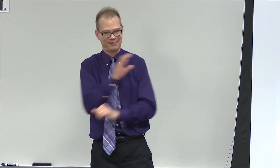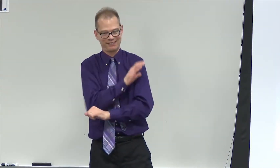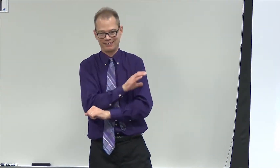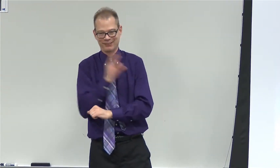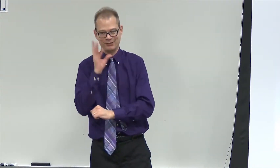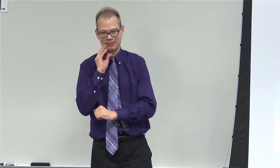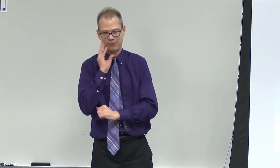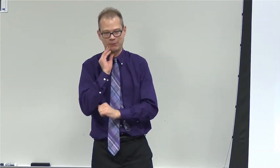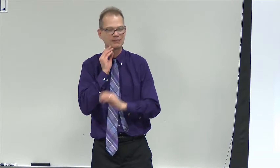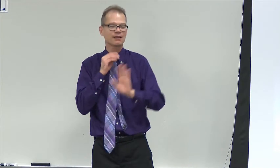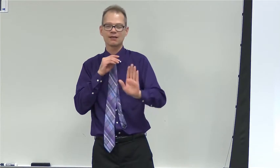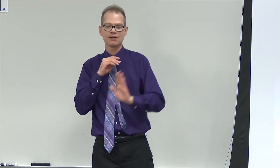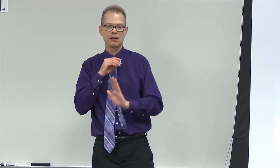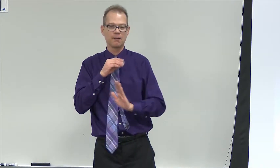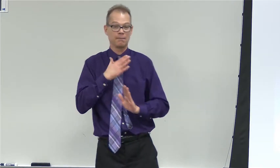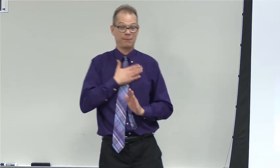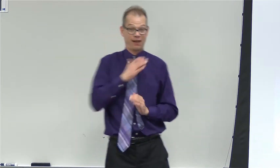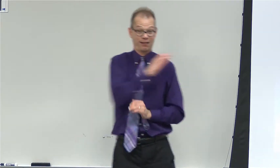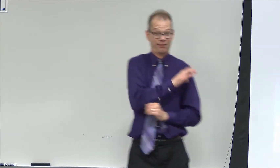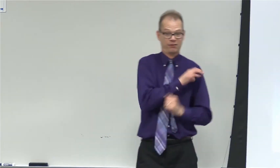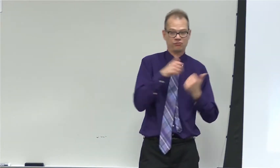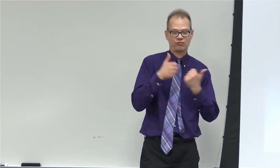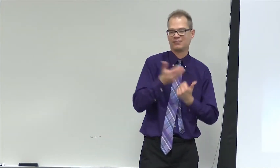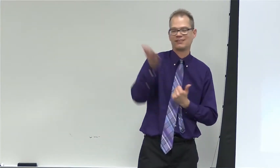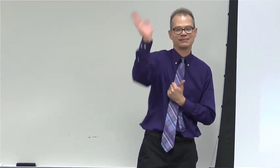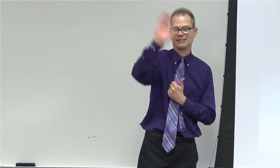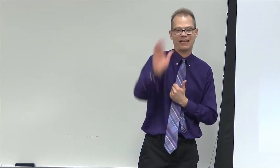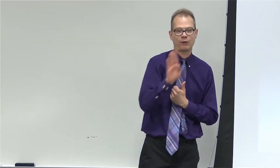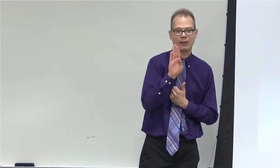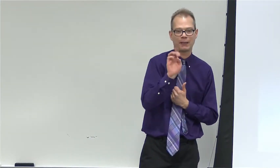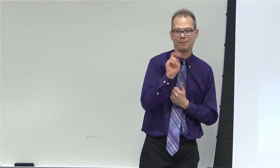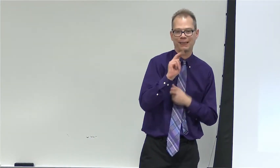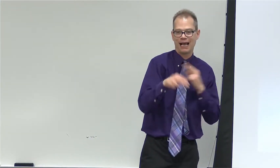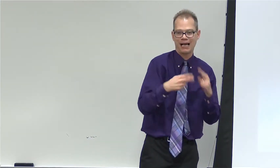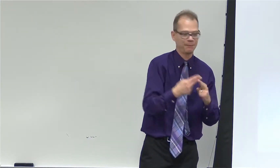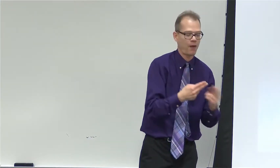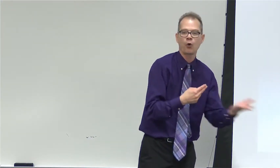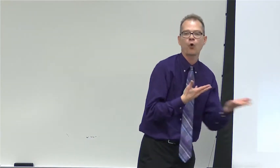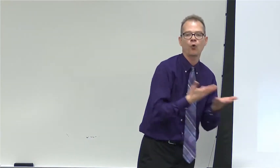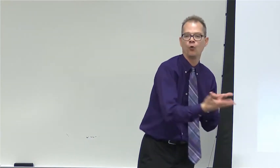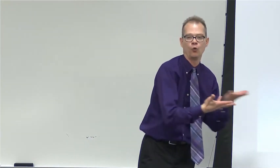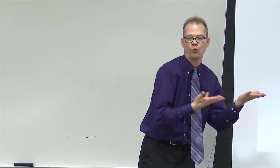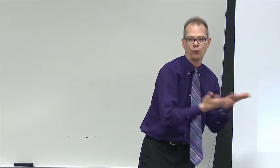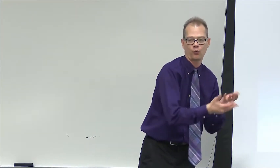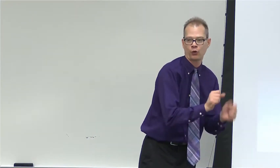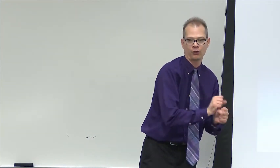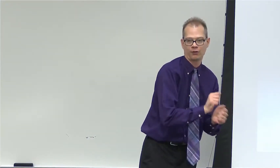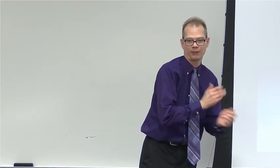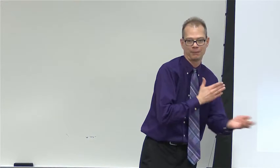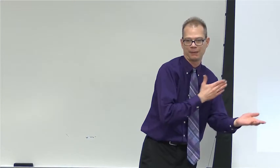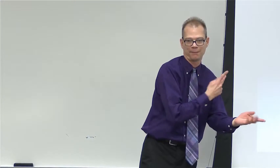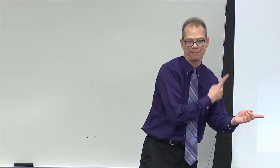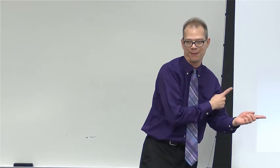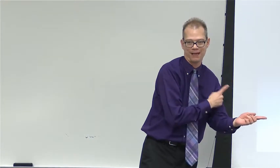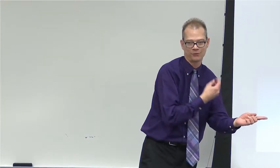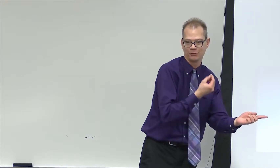And again it was a great clinical experience. My challenges have never been about